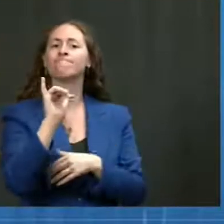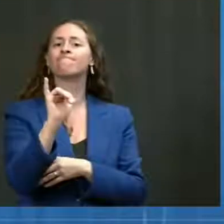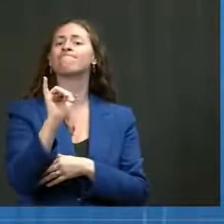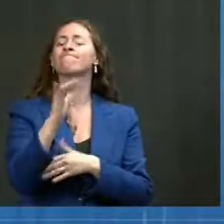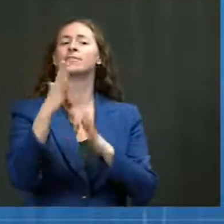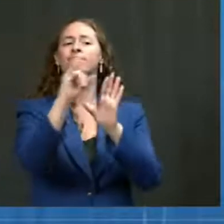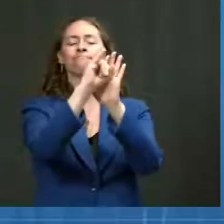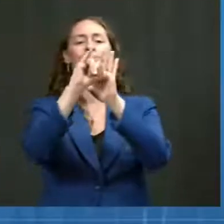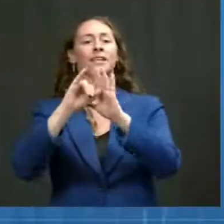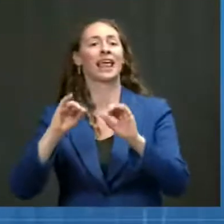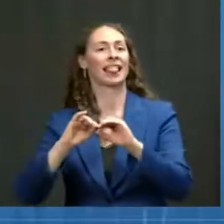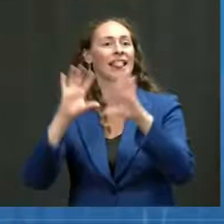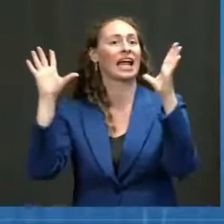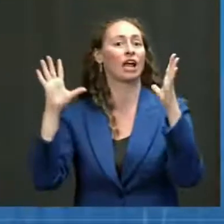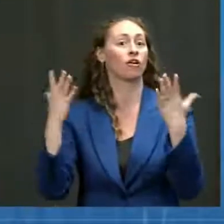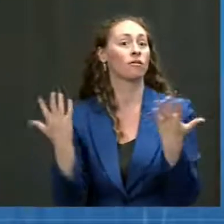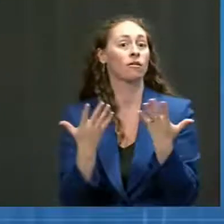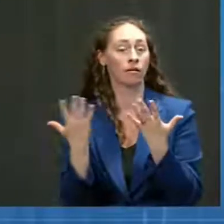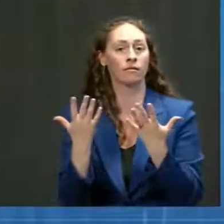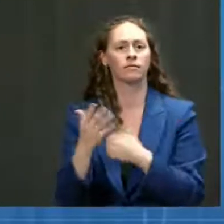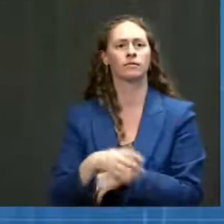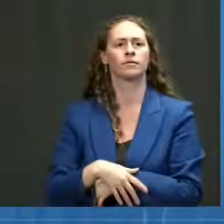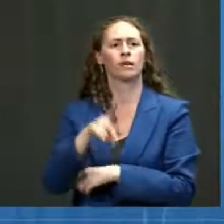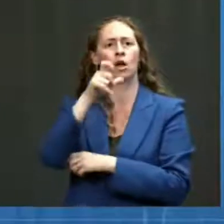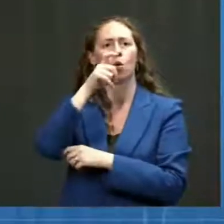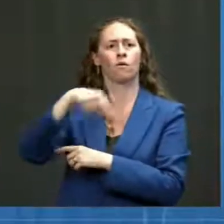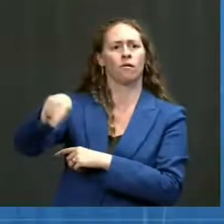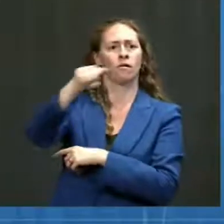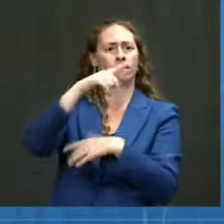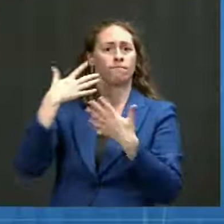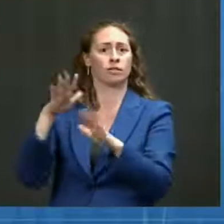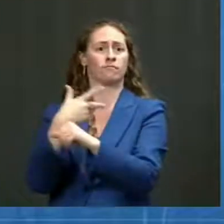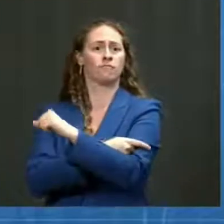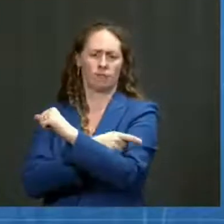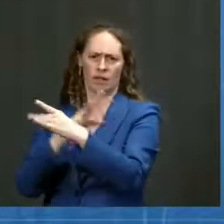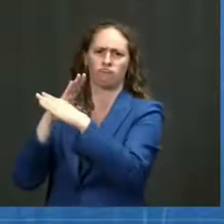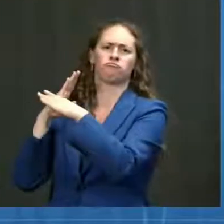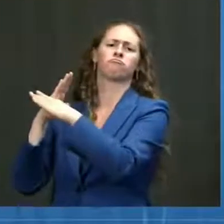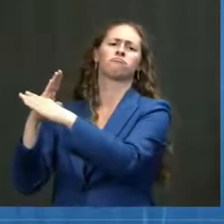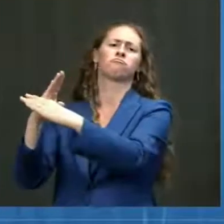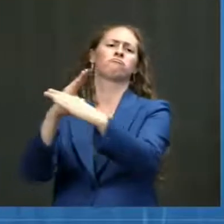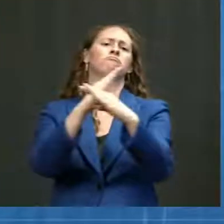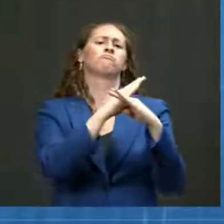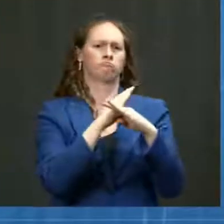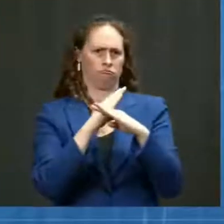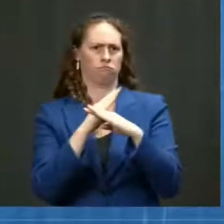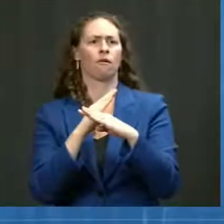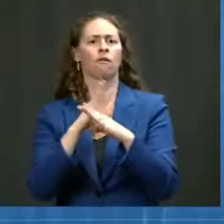EARLY AUGUST, THREE POINTS ARE NOW VERY CLEAR. FIRST, VACCINE INDUCED